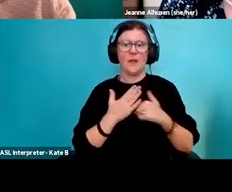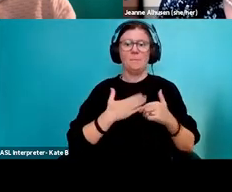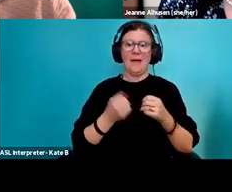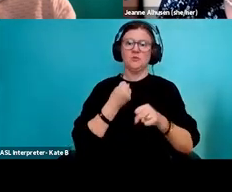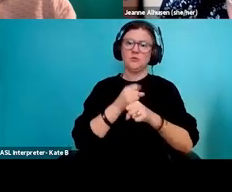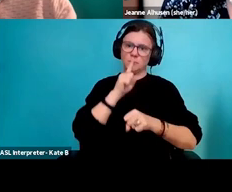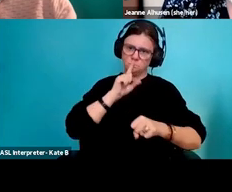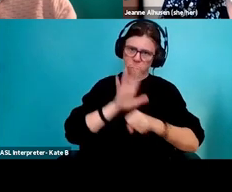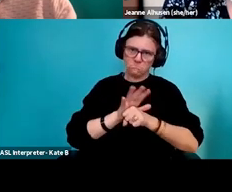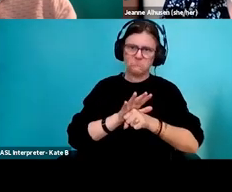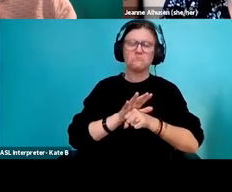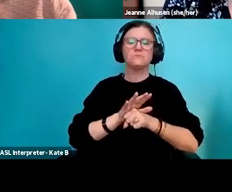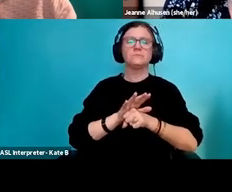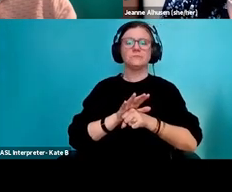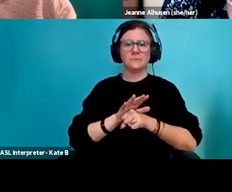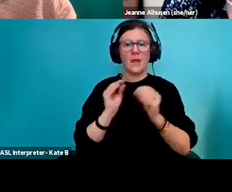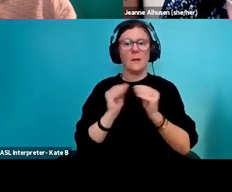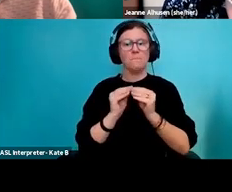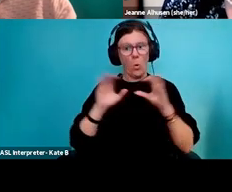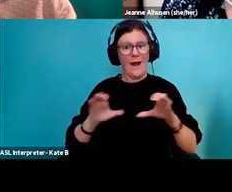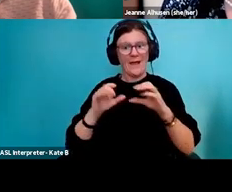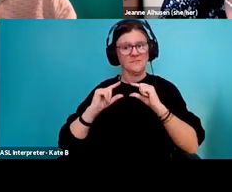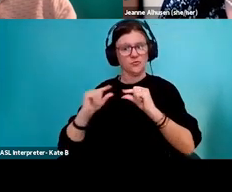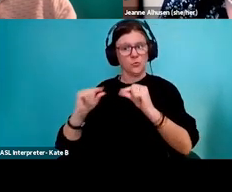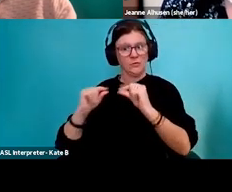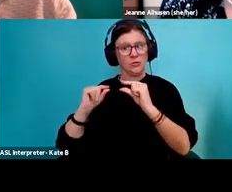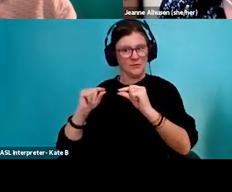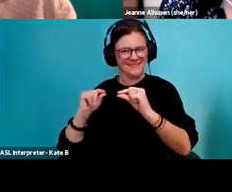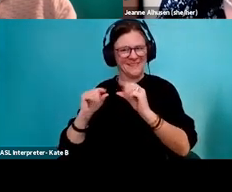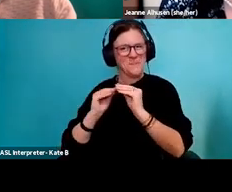that I promise I'm going to be more active on Twitter, because I know that that is the